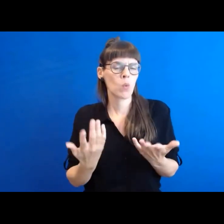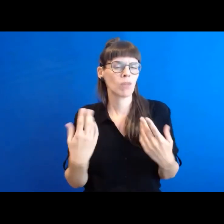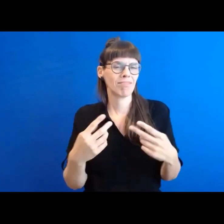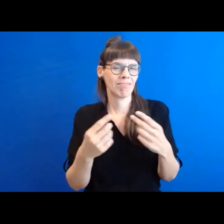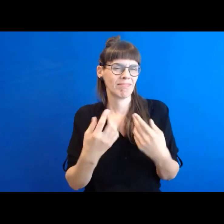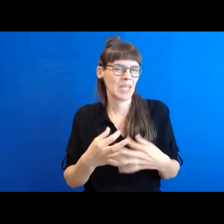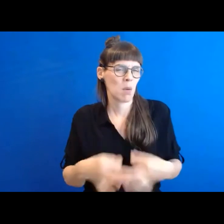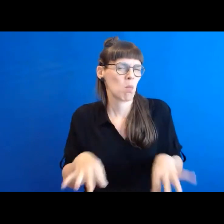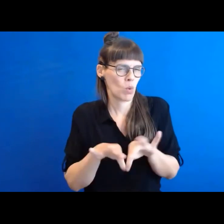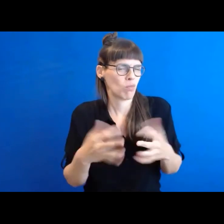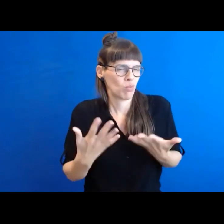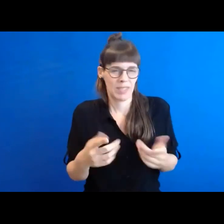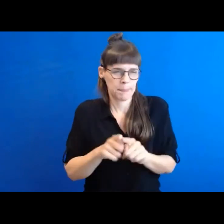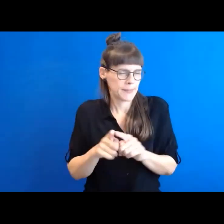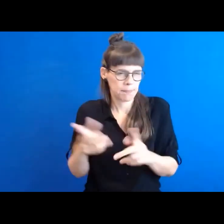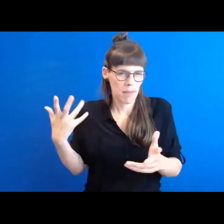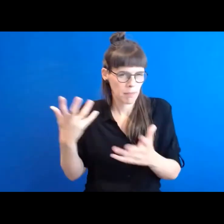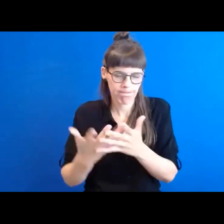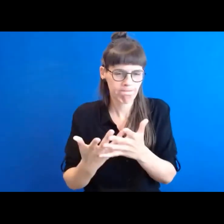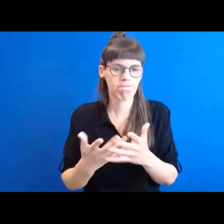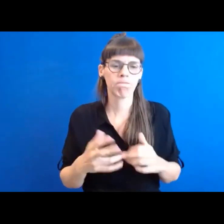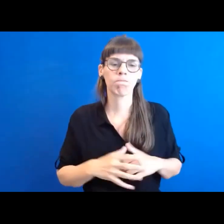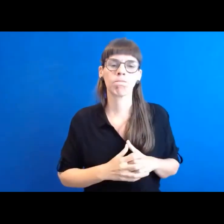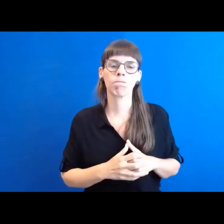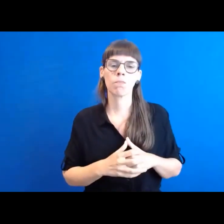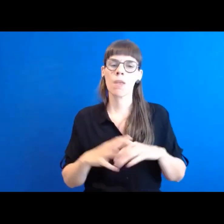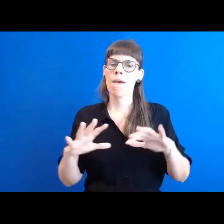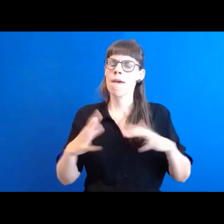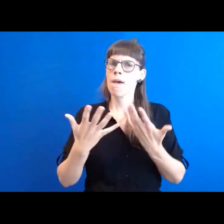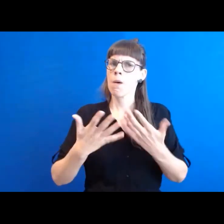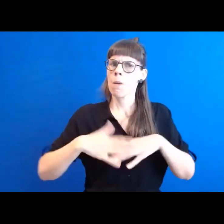on persons with disabilities today within the COVID response.